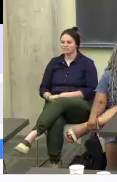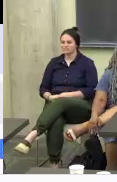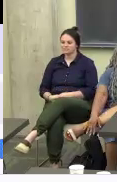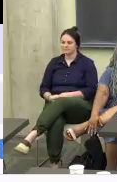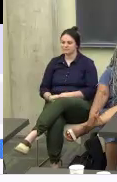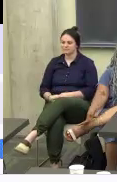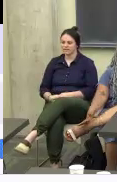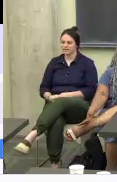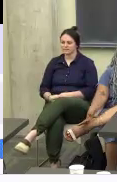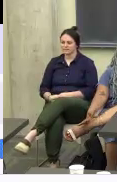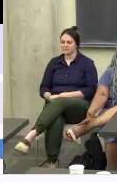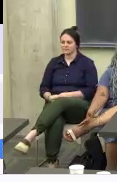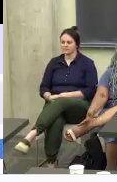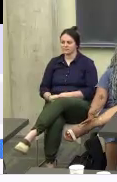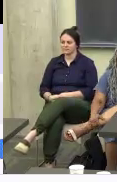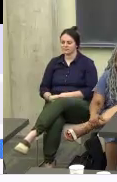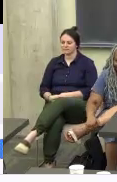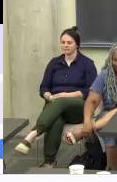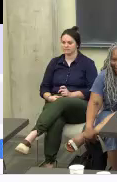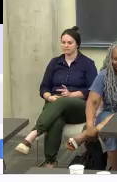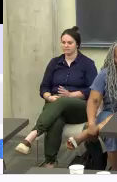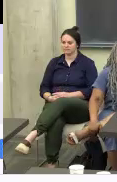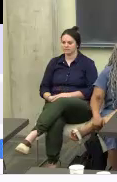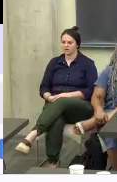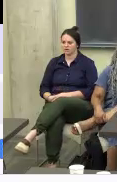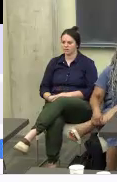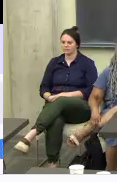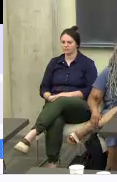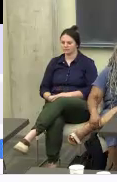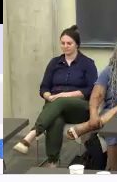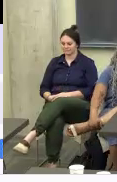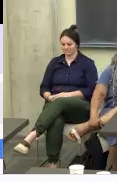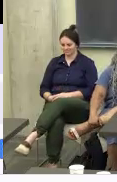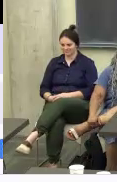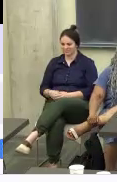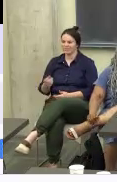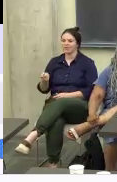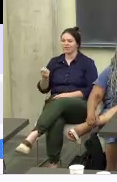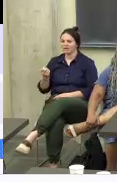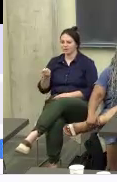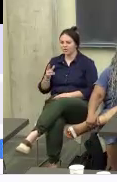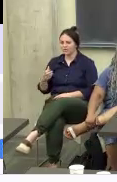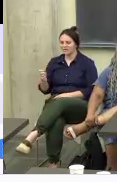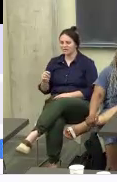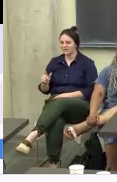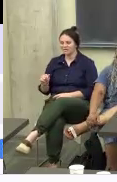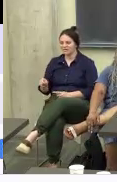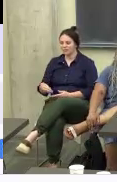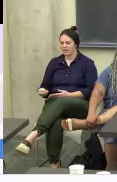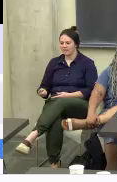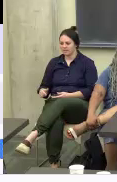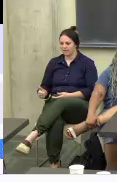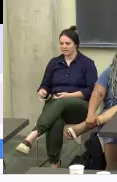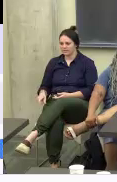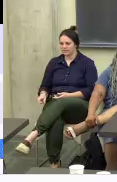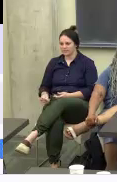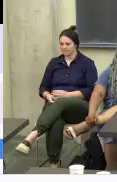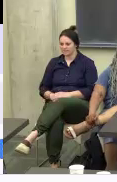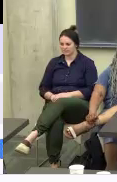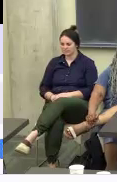about it because it's the coolest stuff ever. And so I think that, you know. Quite honestly.